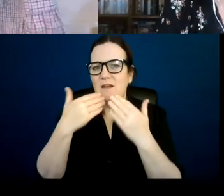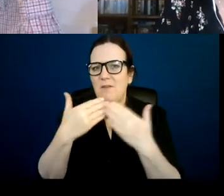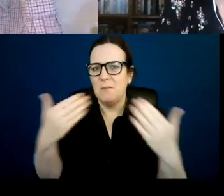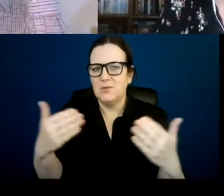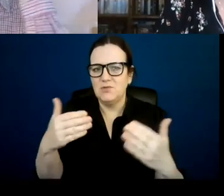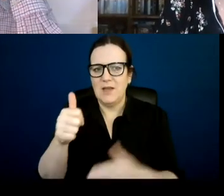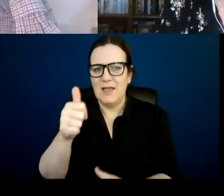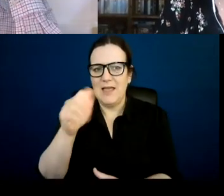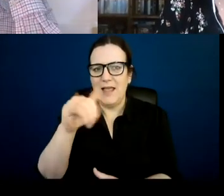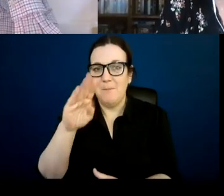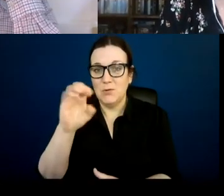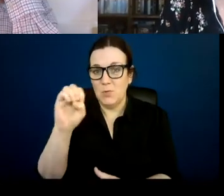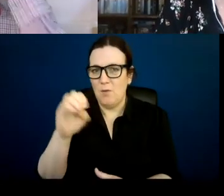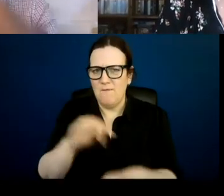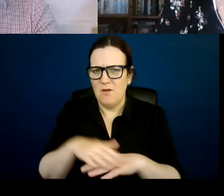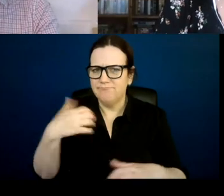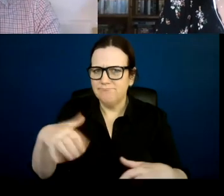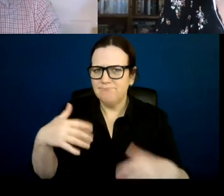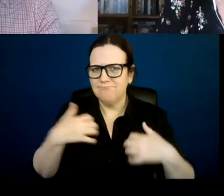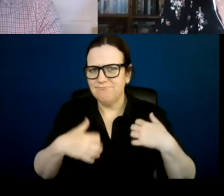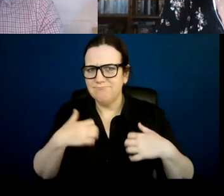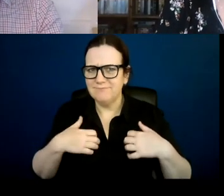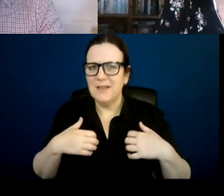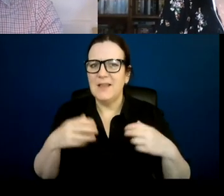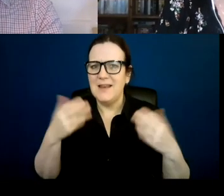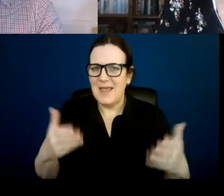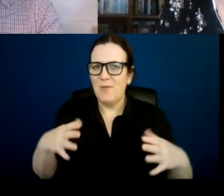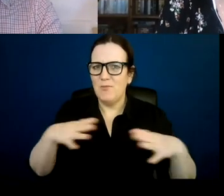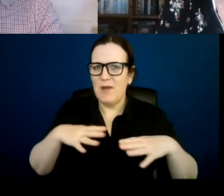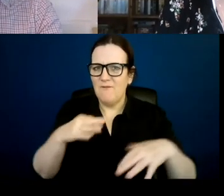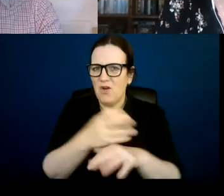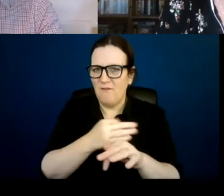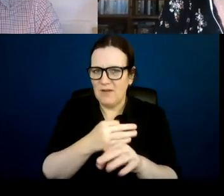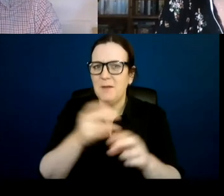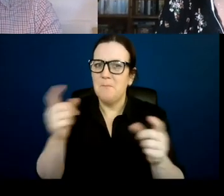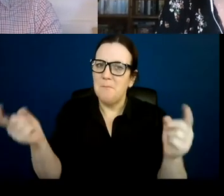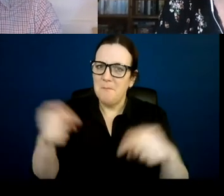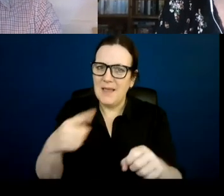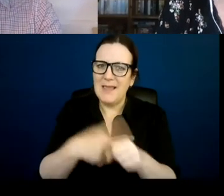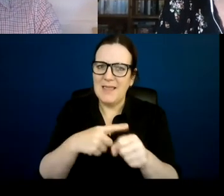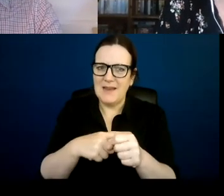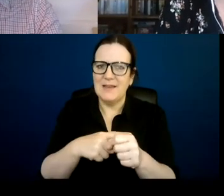that fascinating insight, and we will break now for coffee and reconvene at 11.25, thank you.